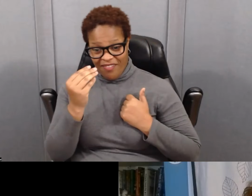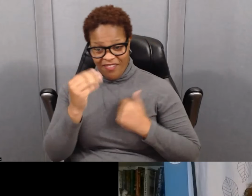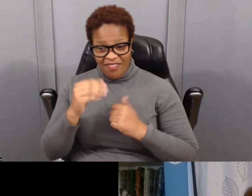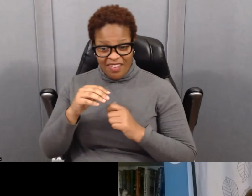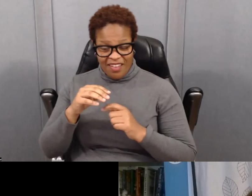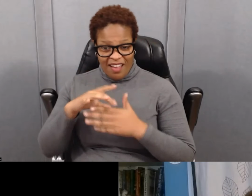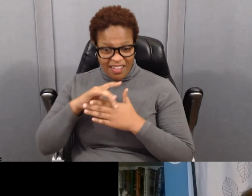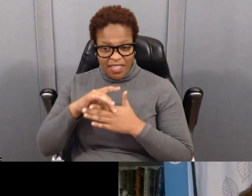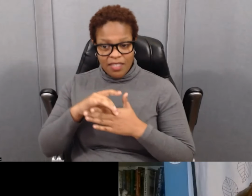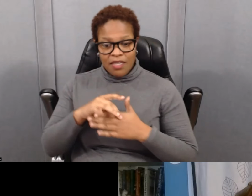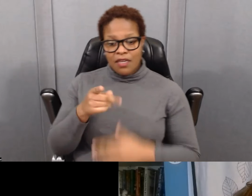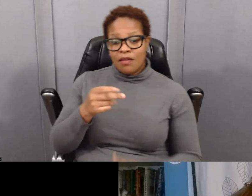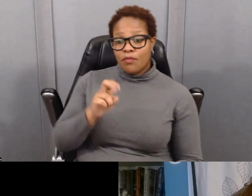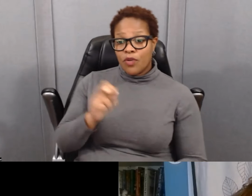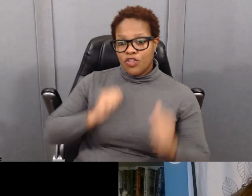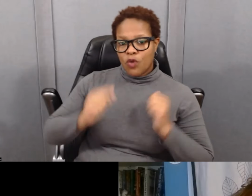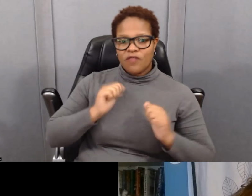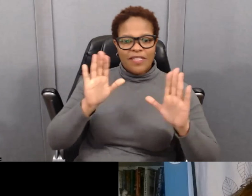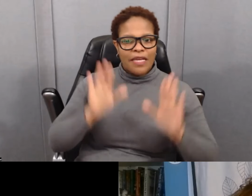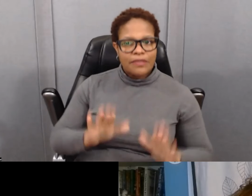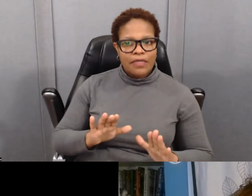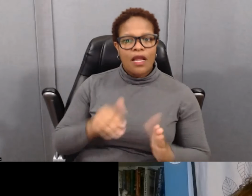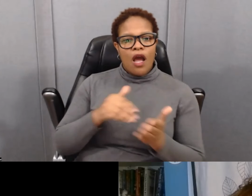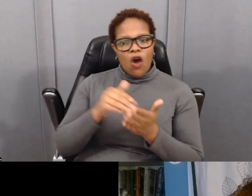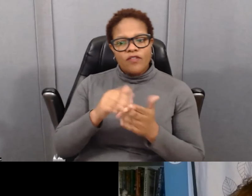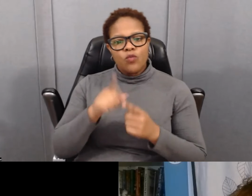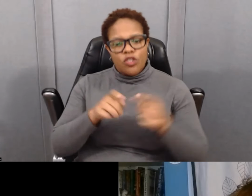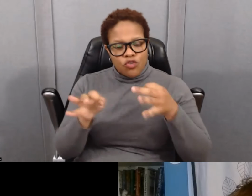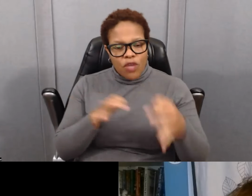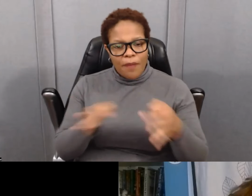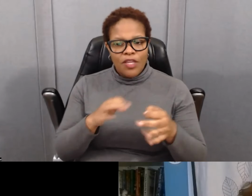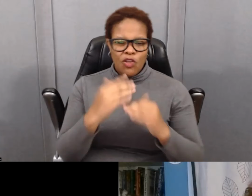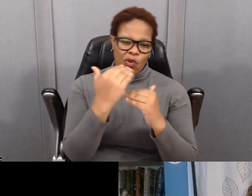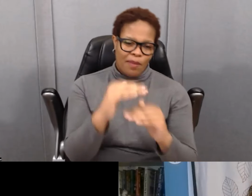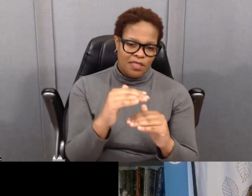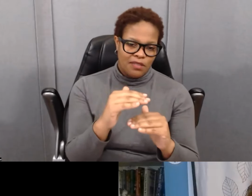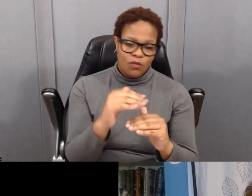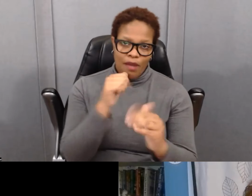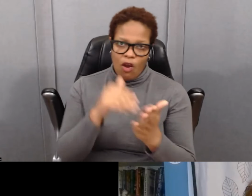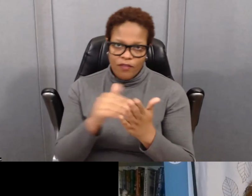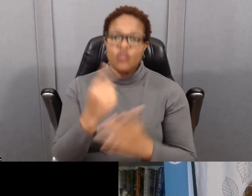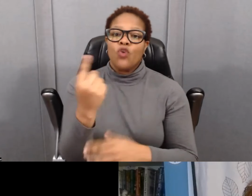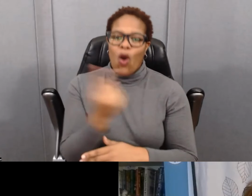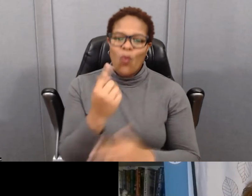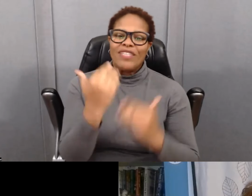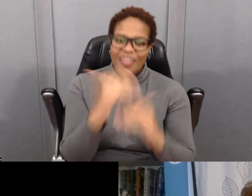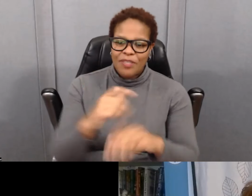because often when describing content, you're limited, not often, we're always limited to the time that's available.